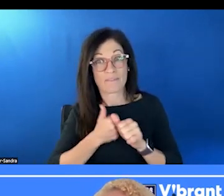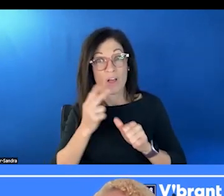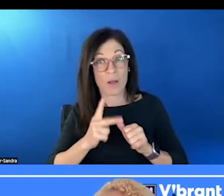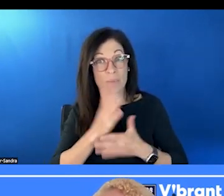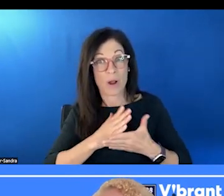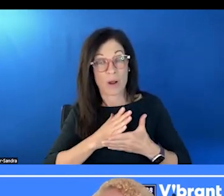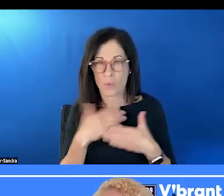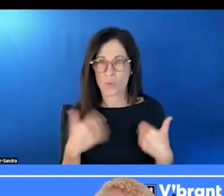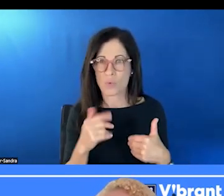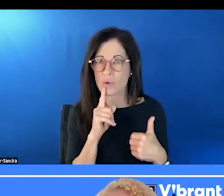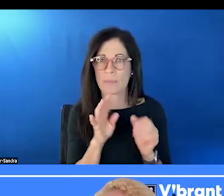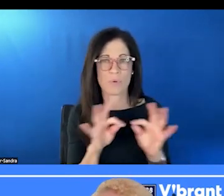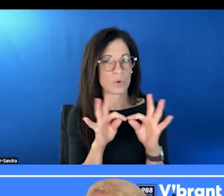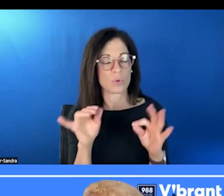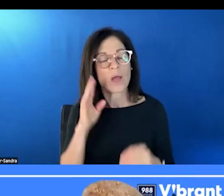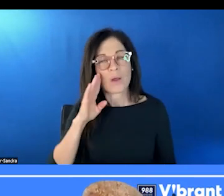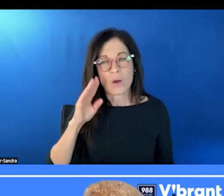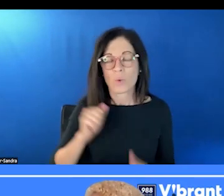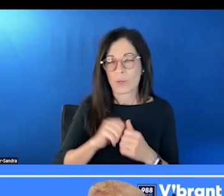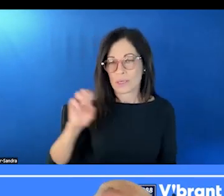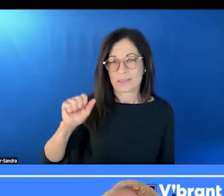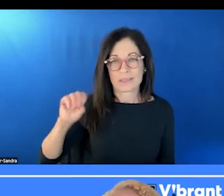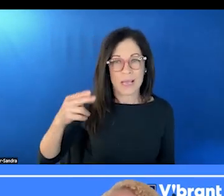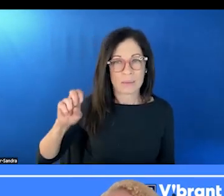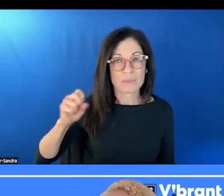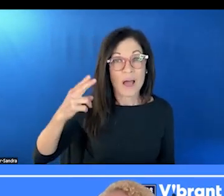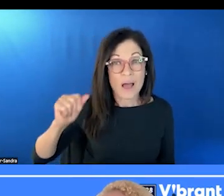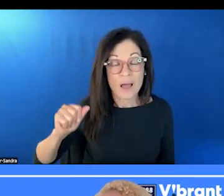I KNOW WITH SAMHSA AND THE LIVE LINE IMPROVEMENT ACT THAT WAS